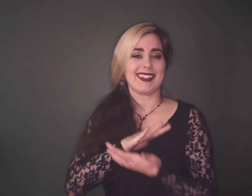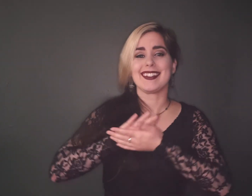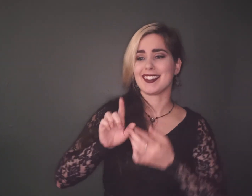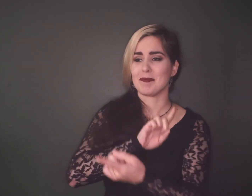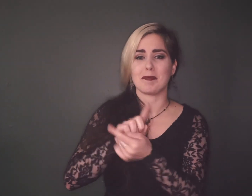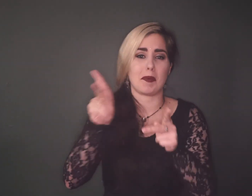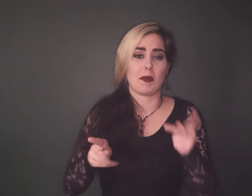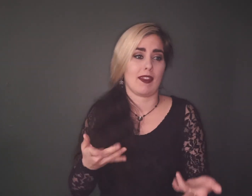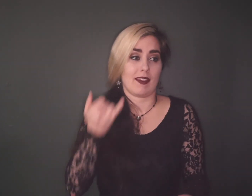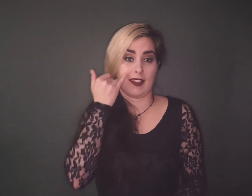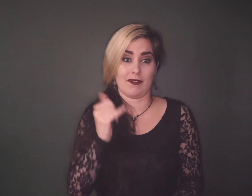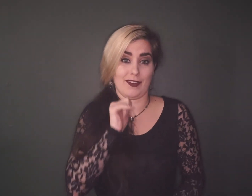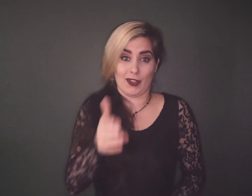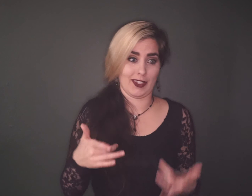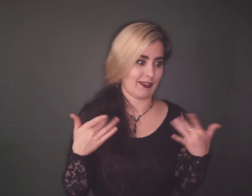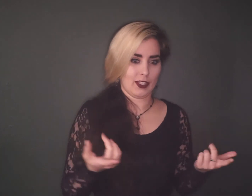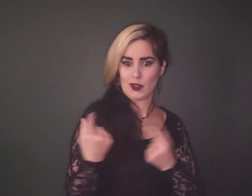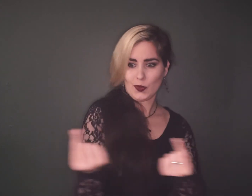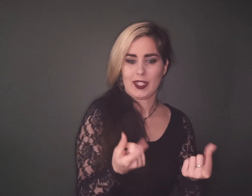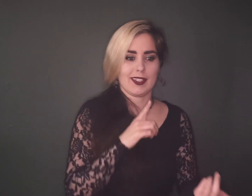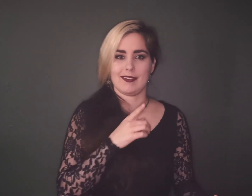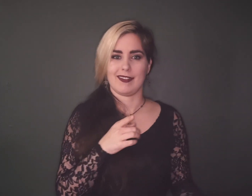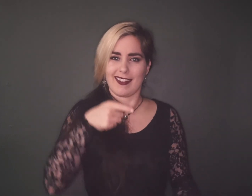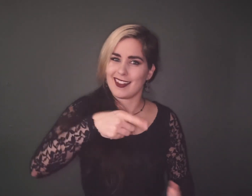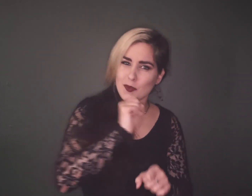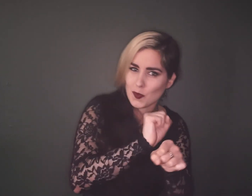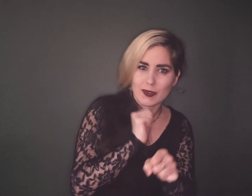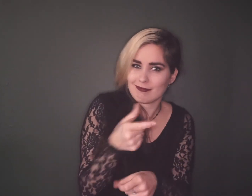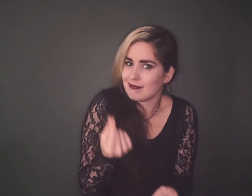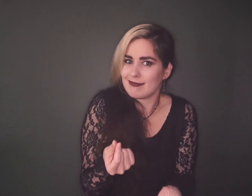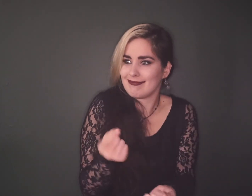And it's really just nice to meet people that I wouldn't otherwise get to meet if I didn't do cosplay.